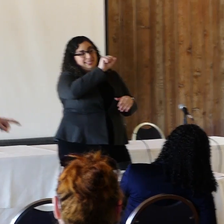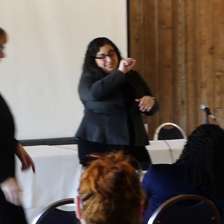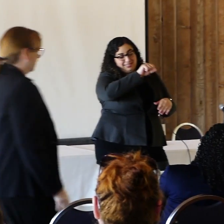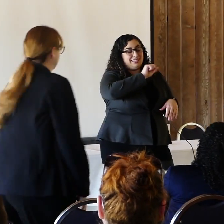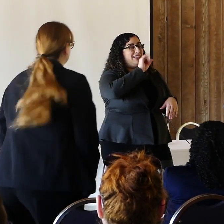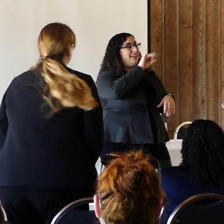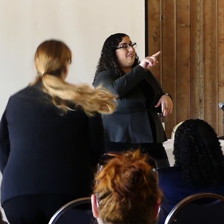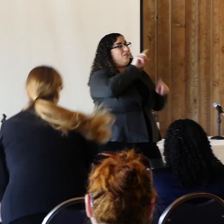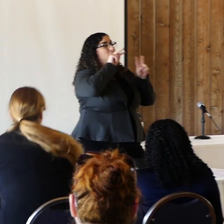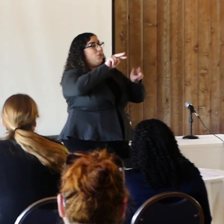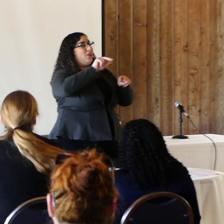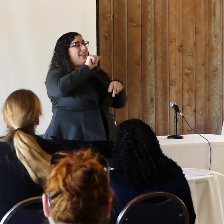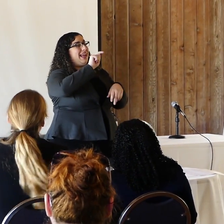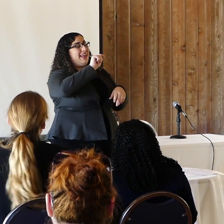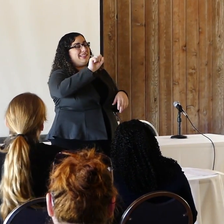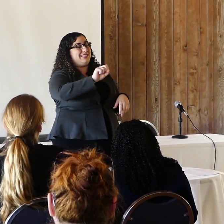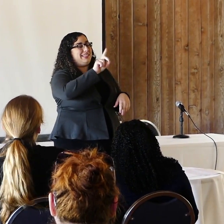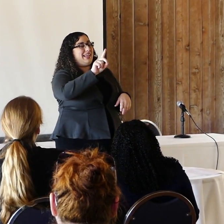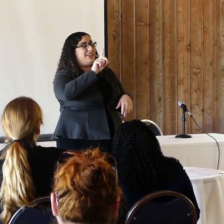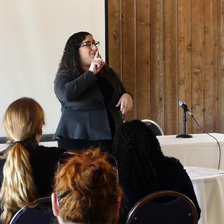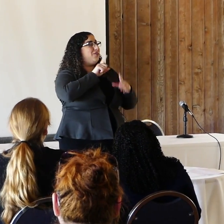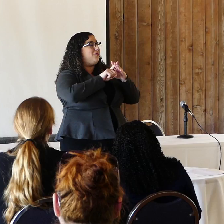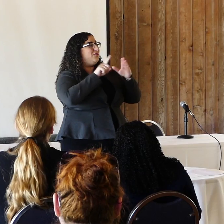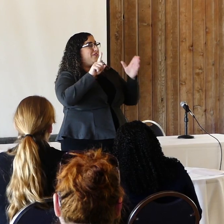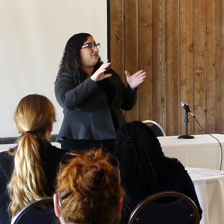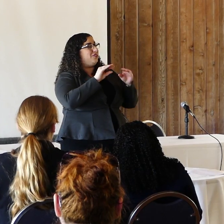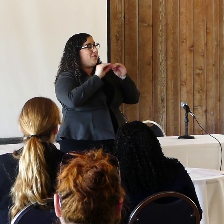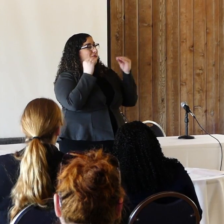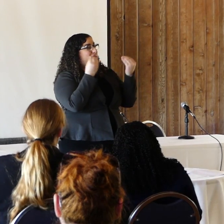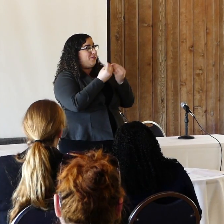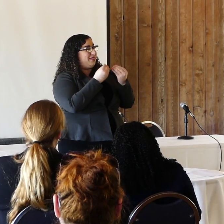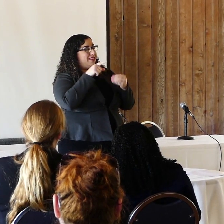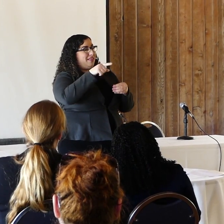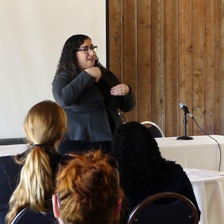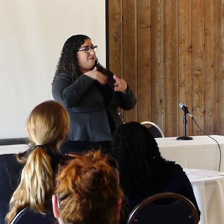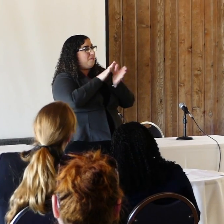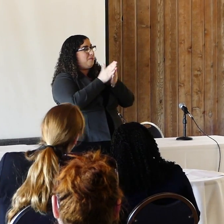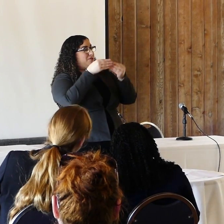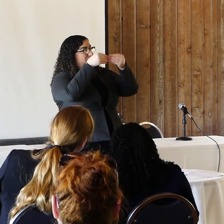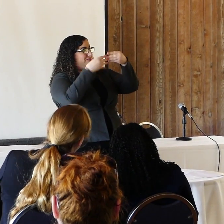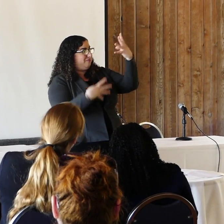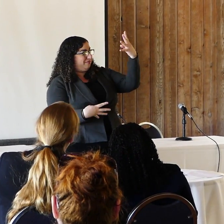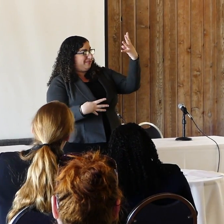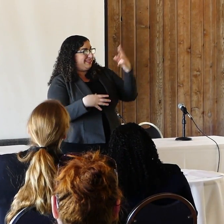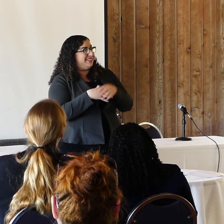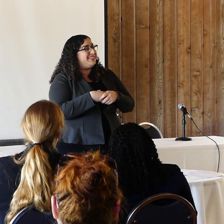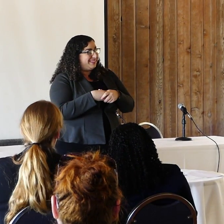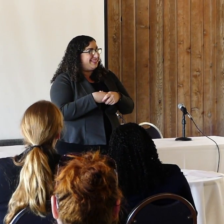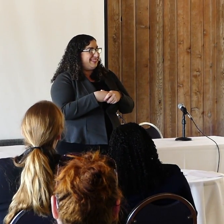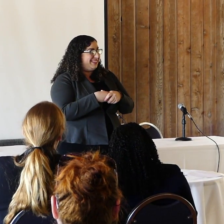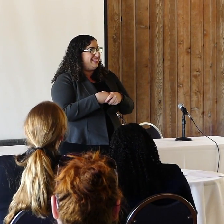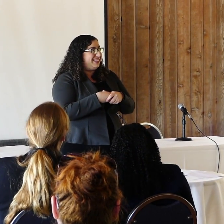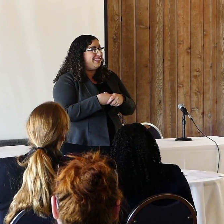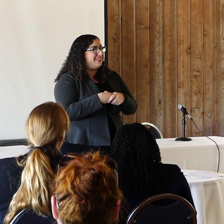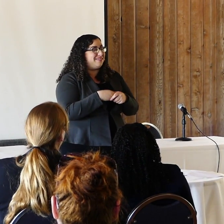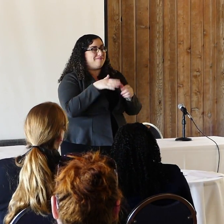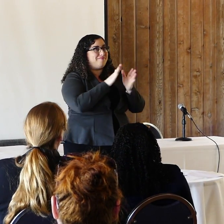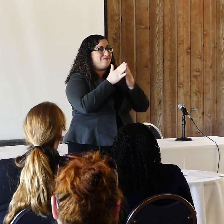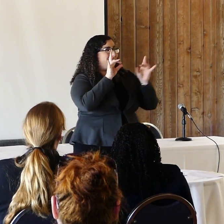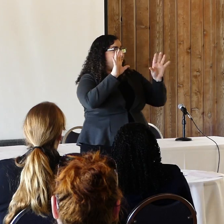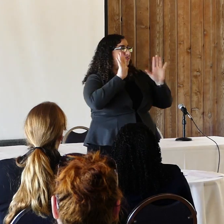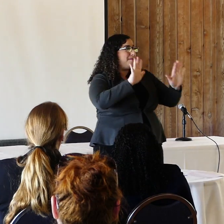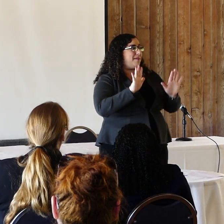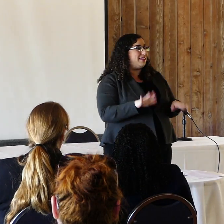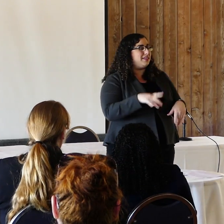Yes Yes If you look at San Diego Refugees organization